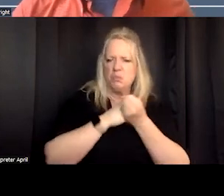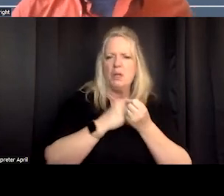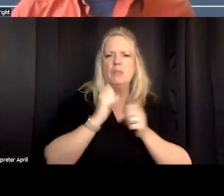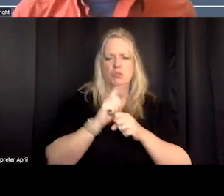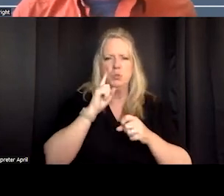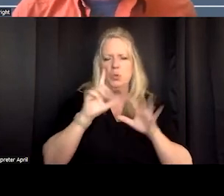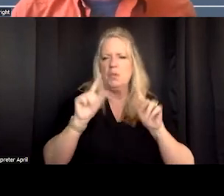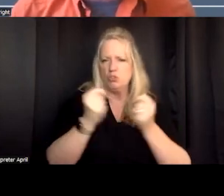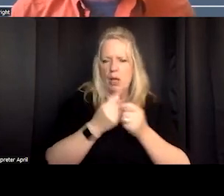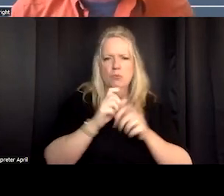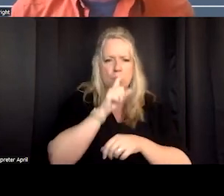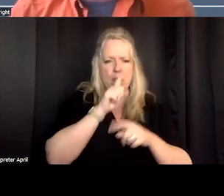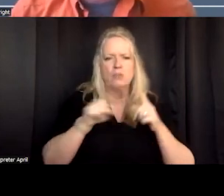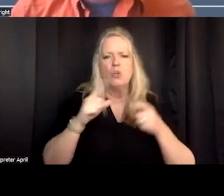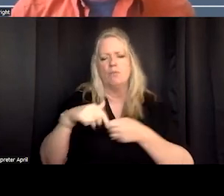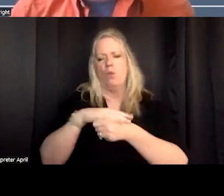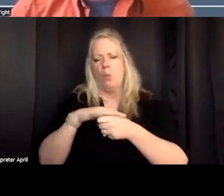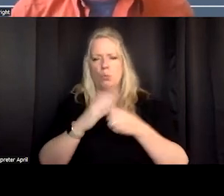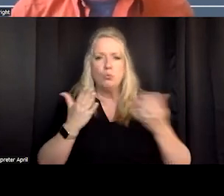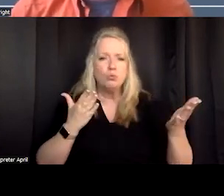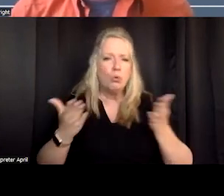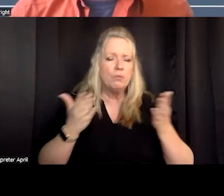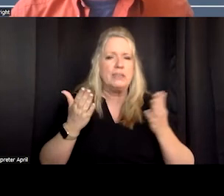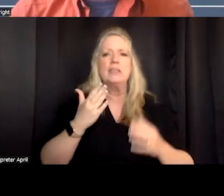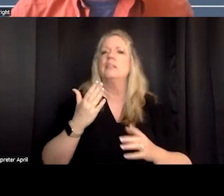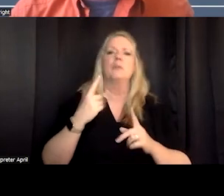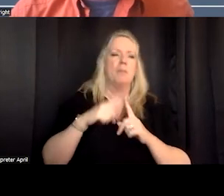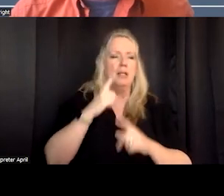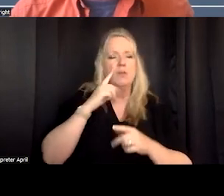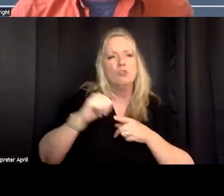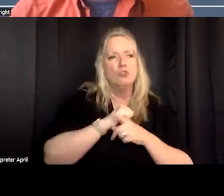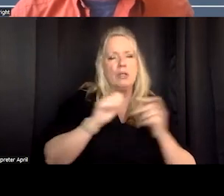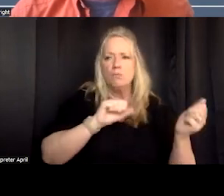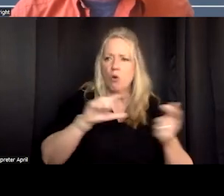RESPONSE AND LINKAGE TO LOCAL SERVICES AND ALSO TRAINING FOR CRISIS CENTER STAFF THAT SPECIFICALLY